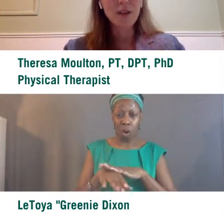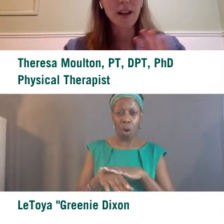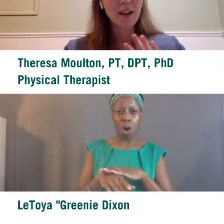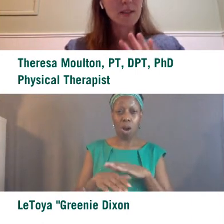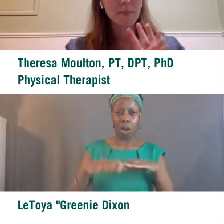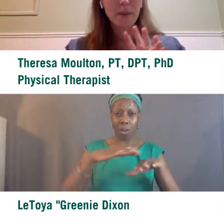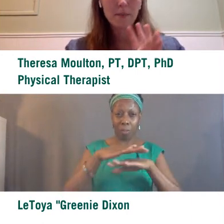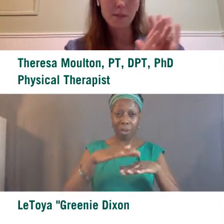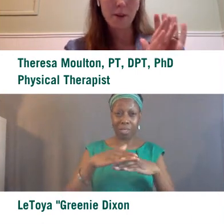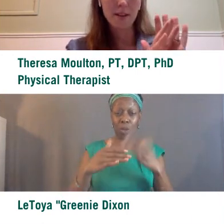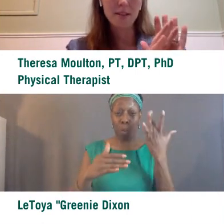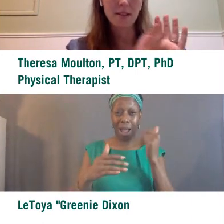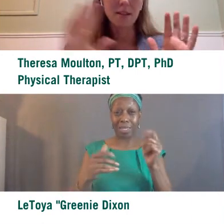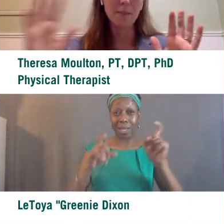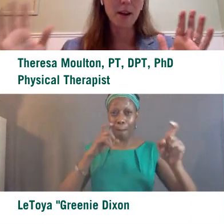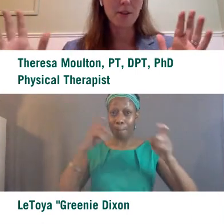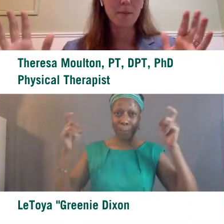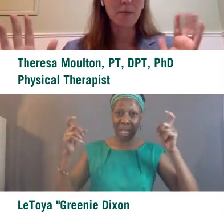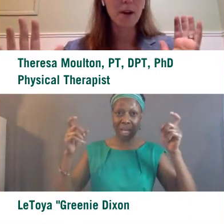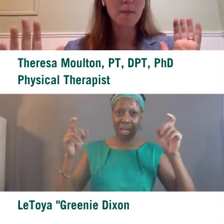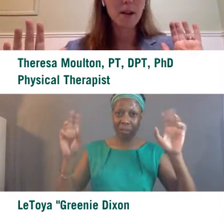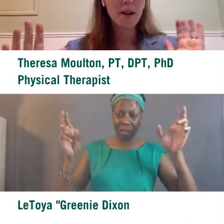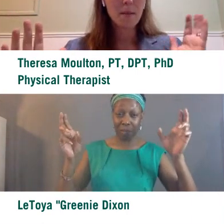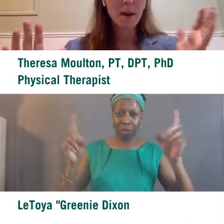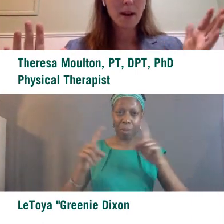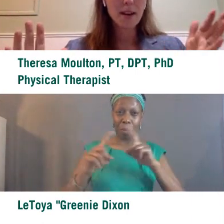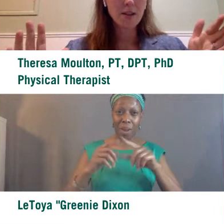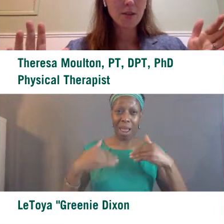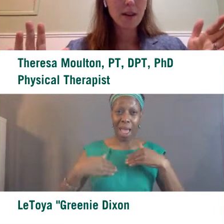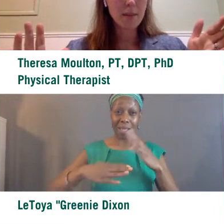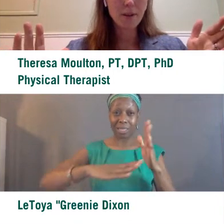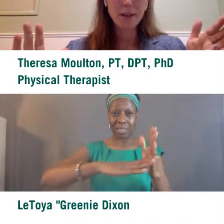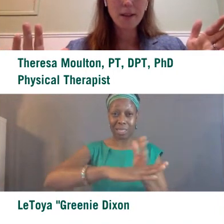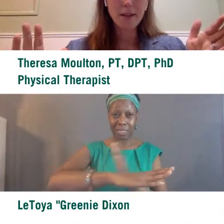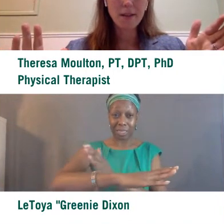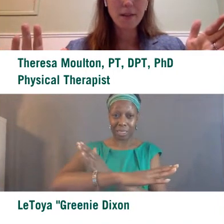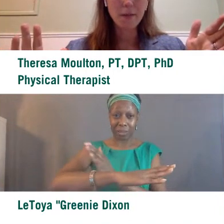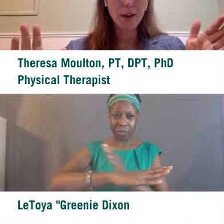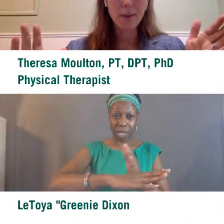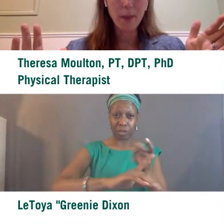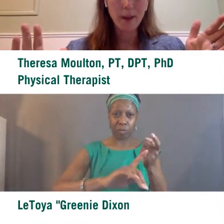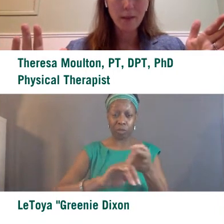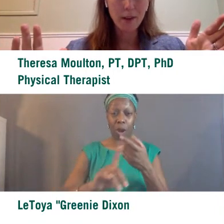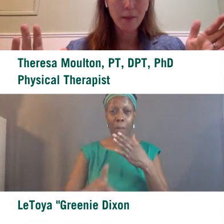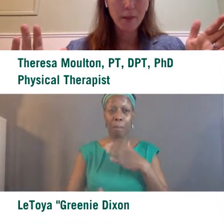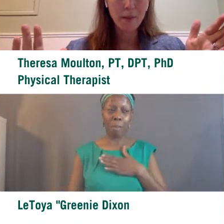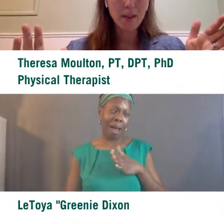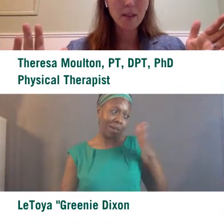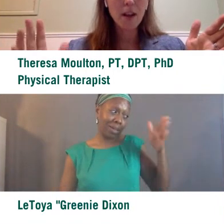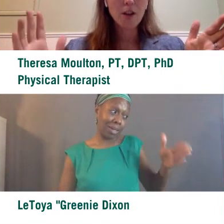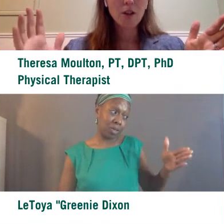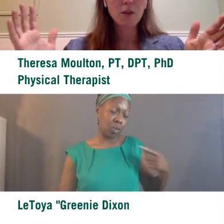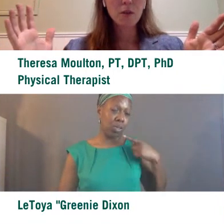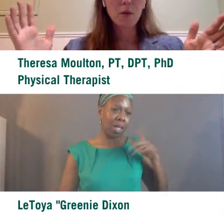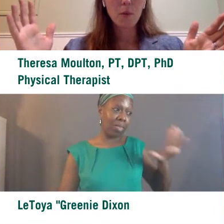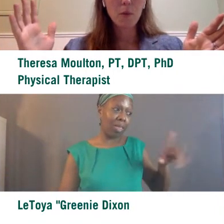So it kind of spreads a spectrum from my next door neighbor said that their friend benefited from this to,